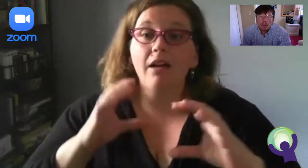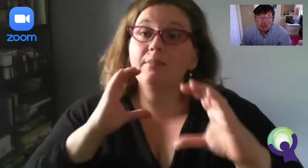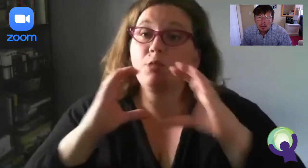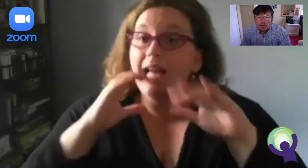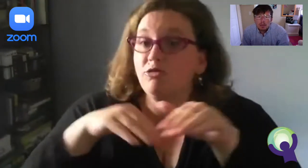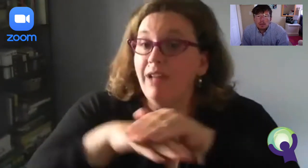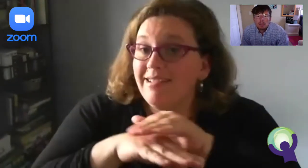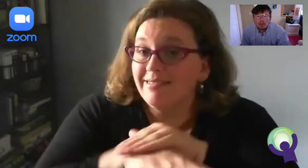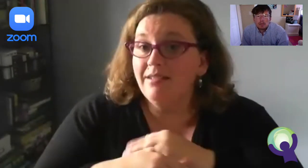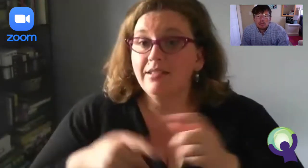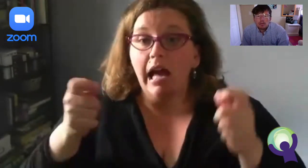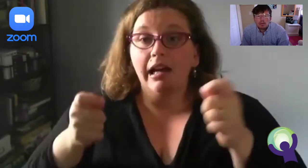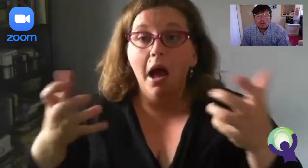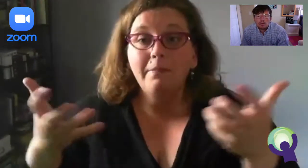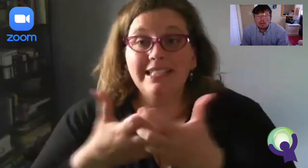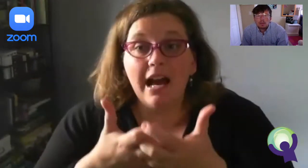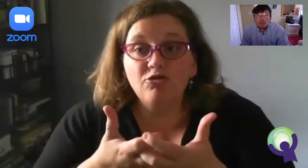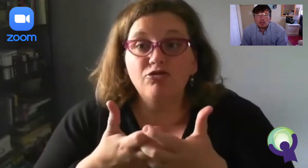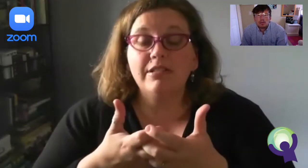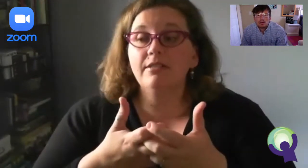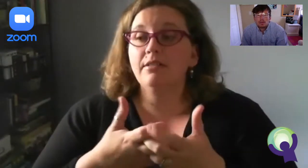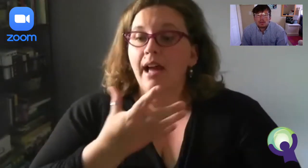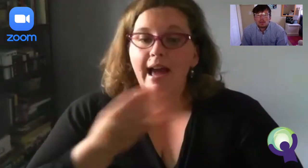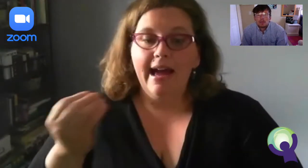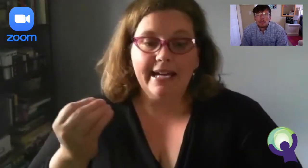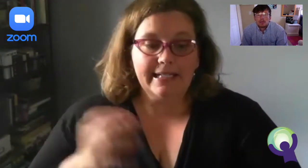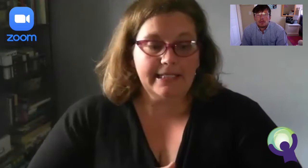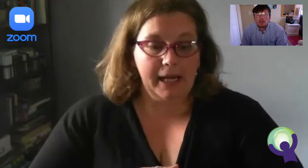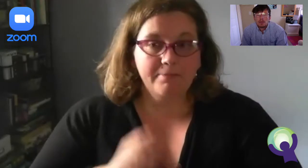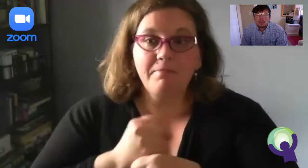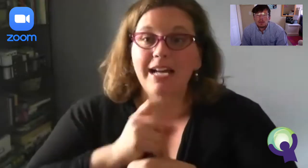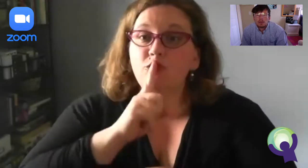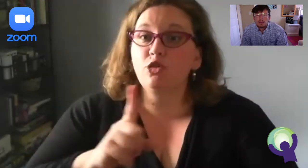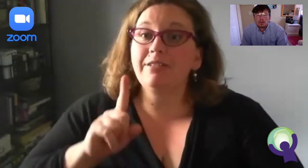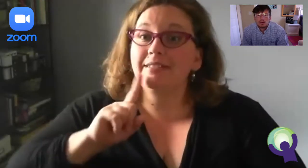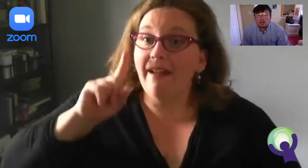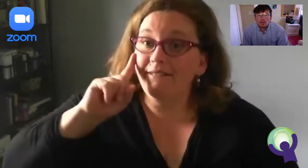education about communication access, accessibility